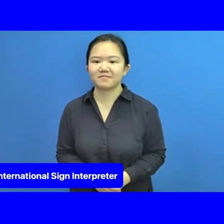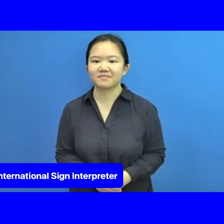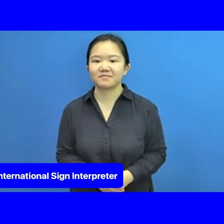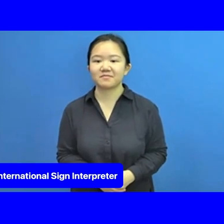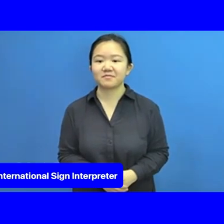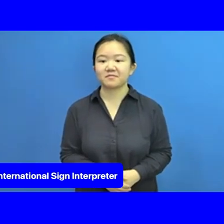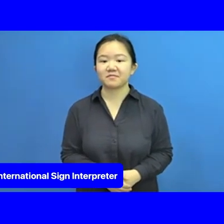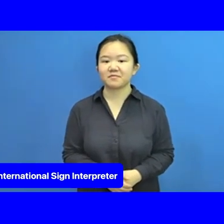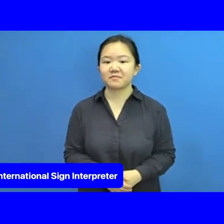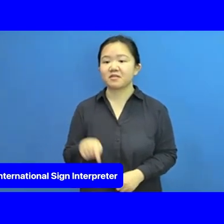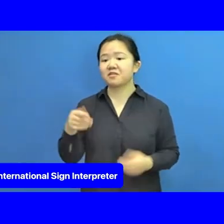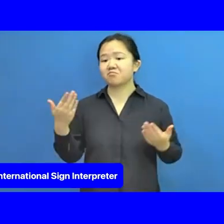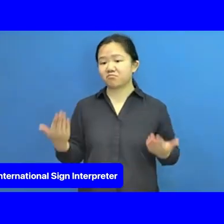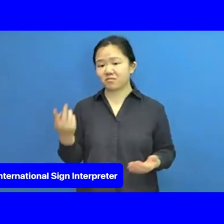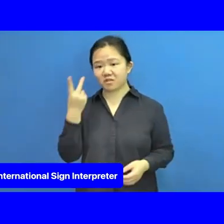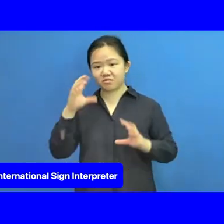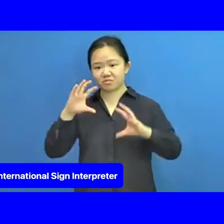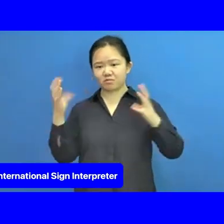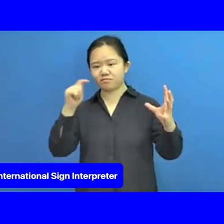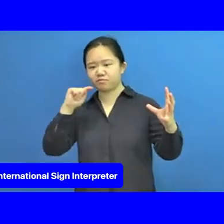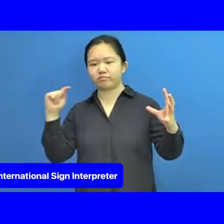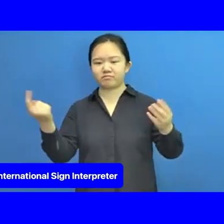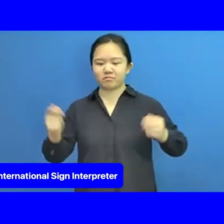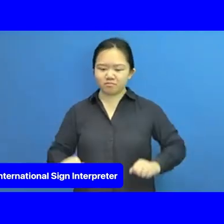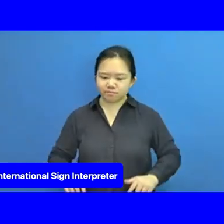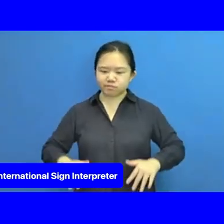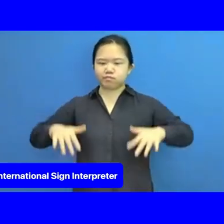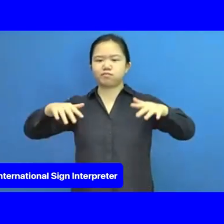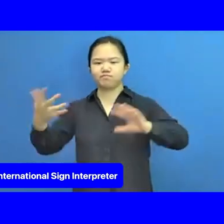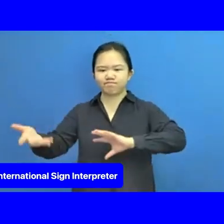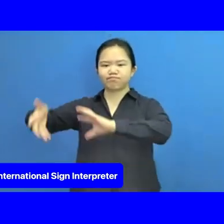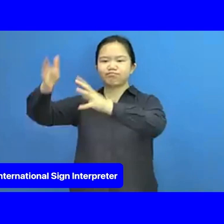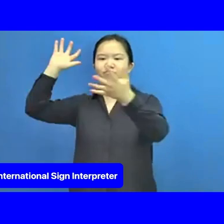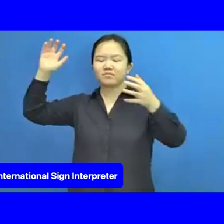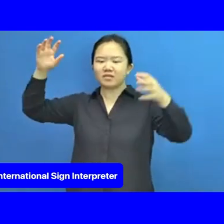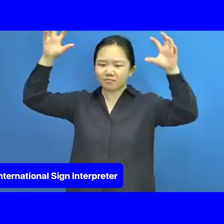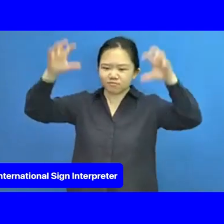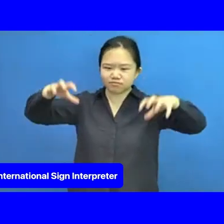We're looking forward to see many new performing arts work come alive and move soon.